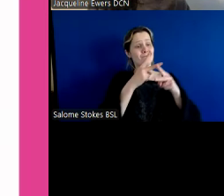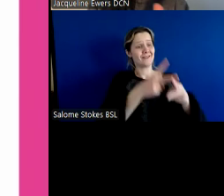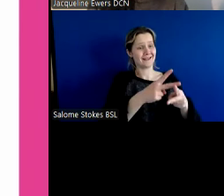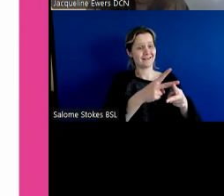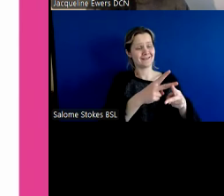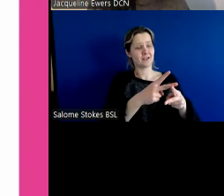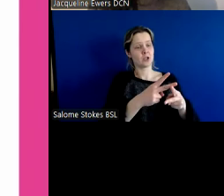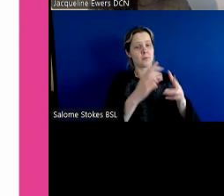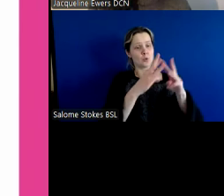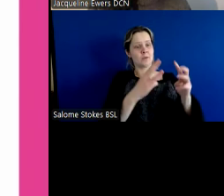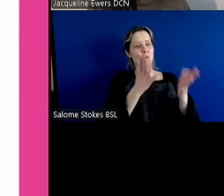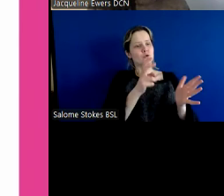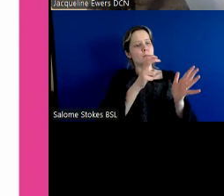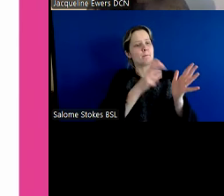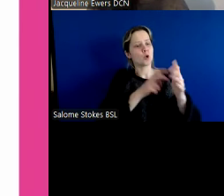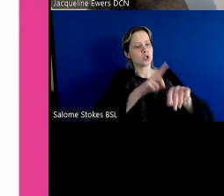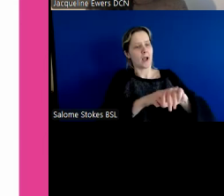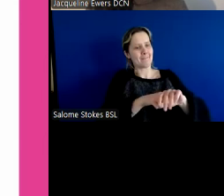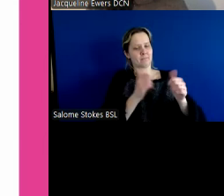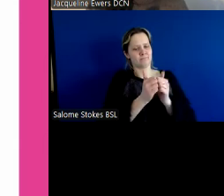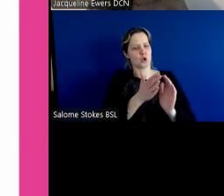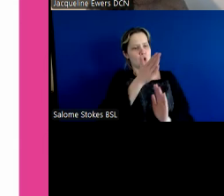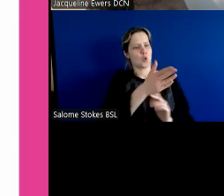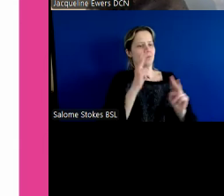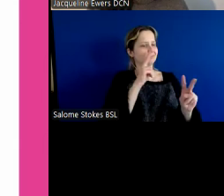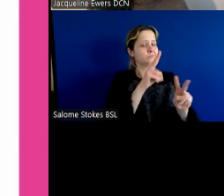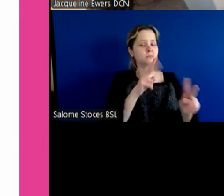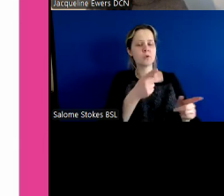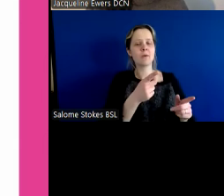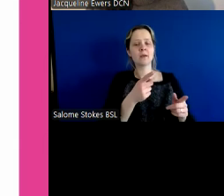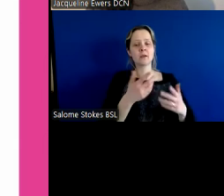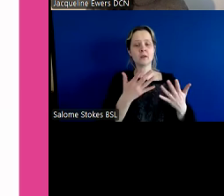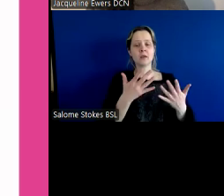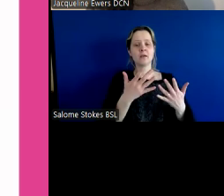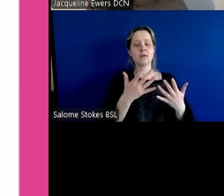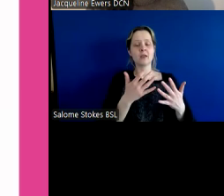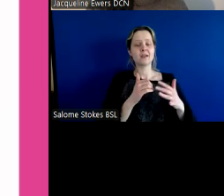They've positioned it as a service and just testing it to see what appetite there is out there.